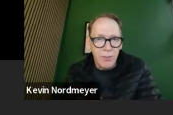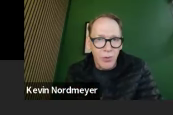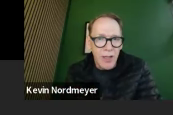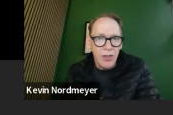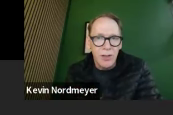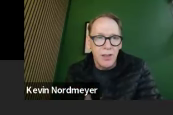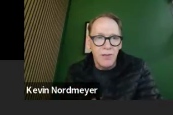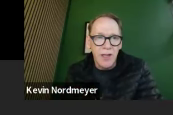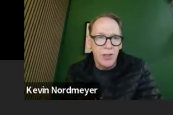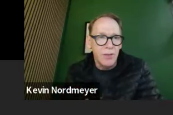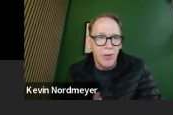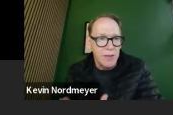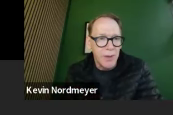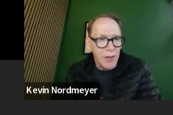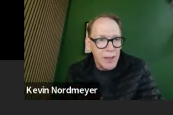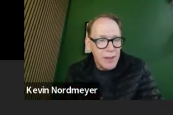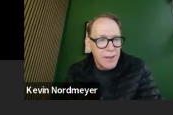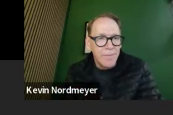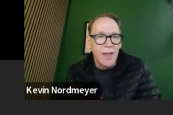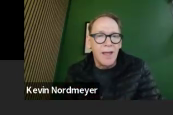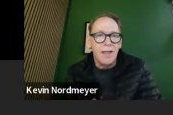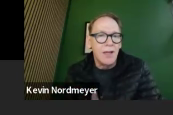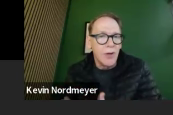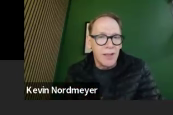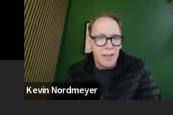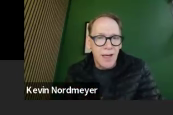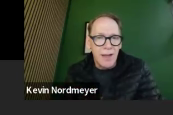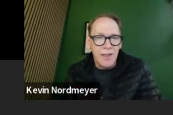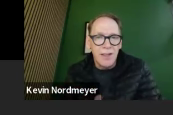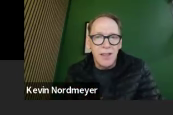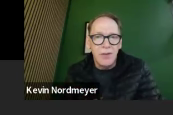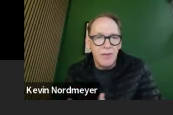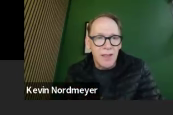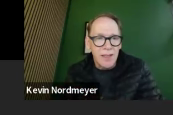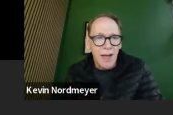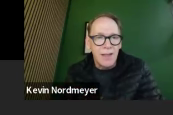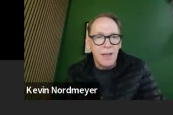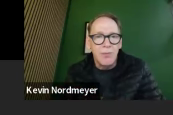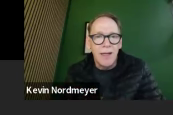of inspiration, innovation, and prosperity. And integrated design is the delivery of insights enabled